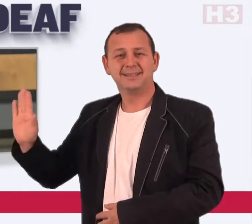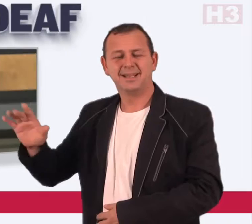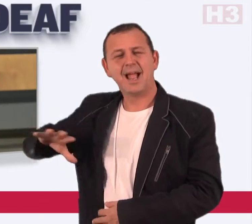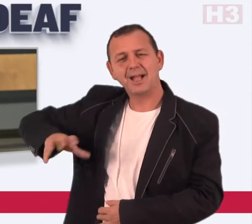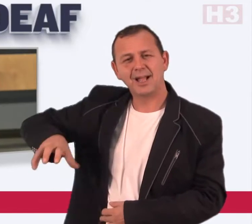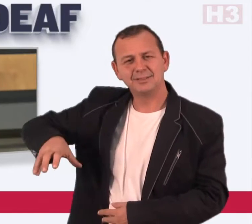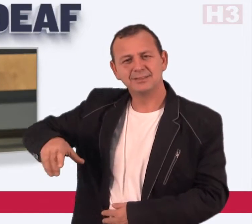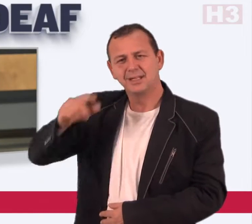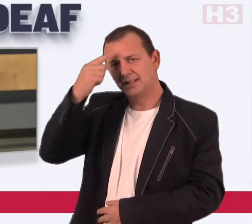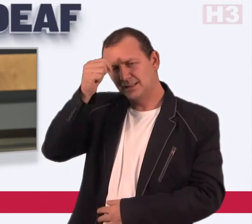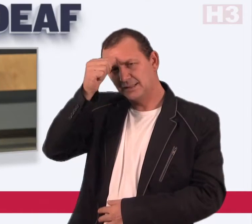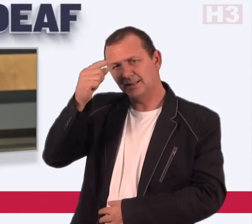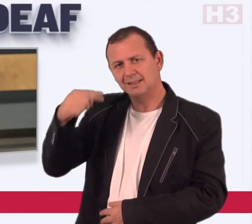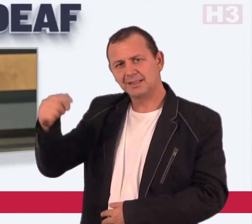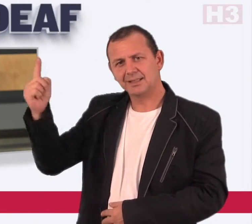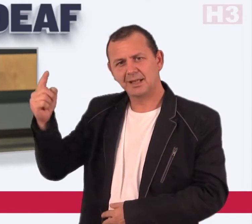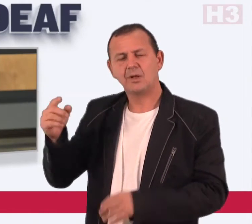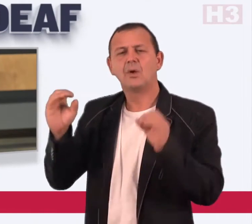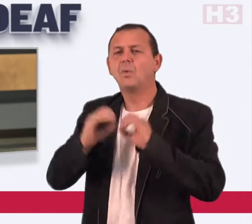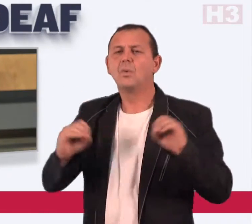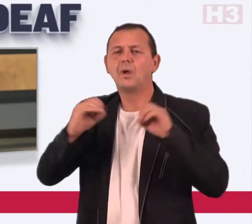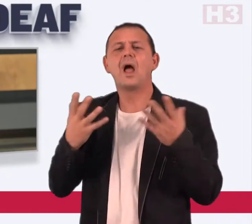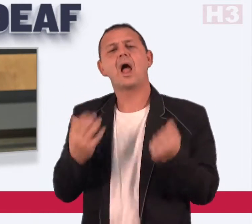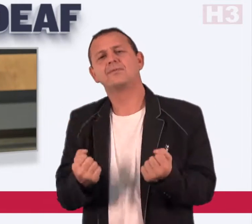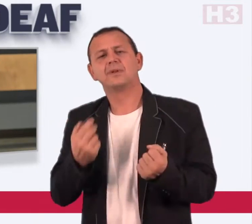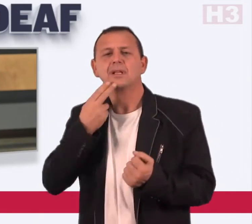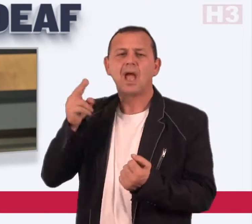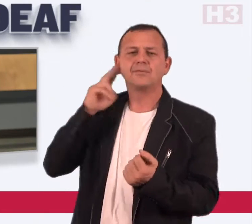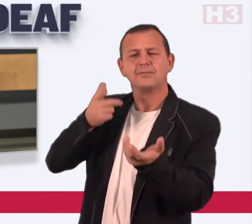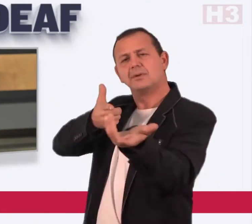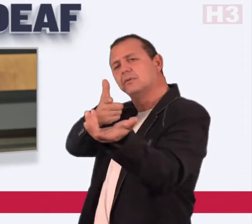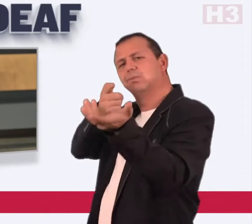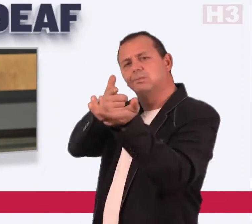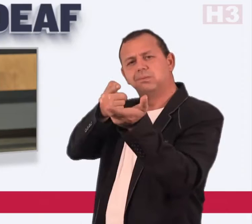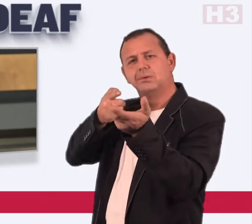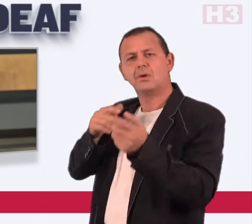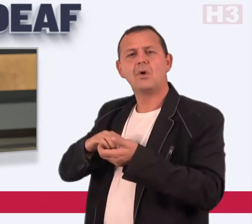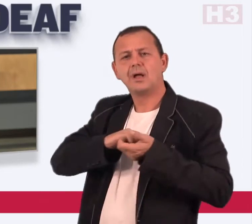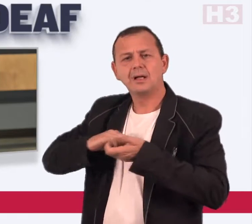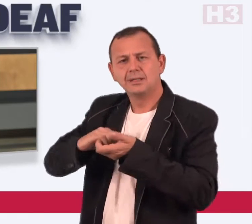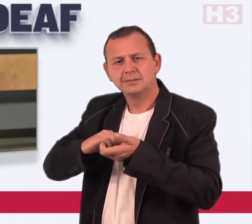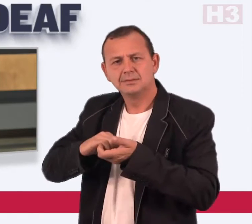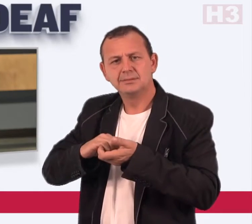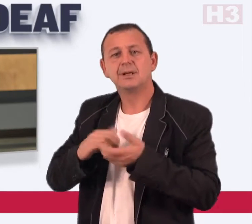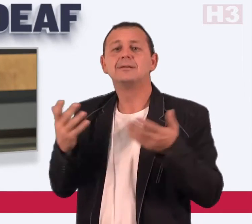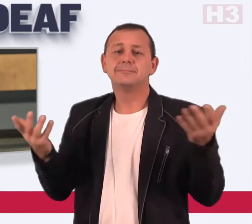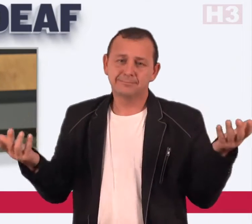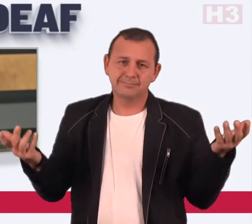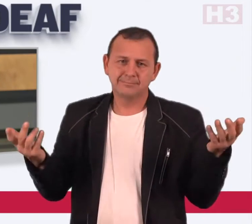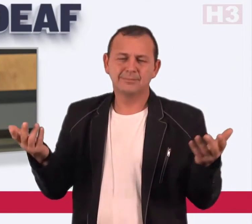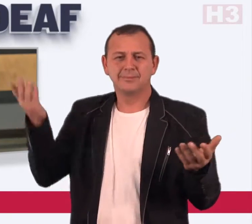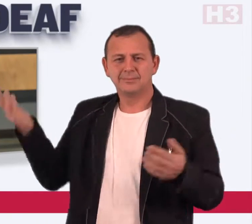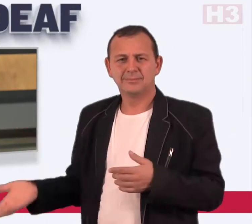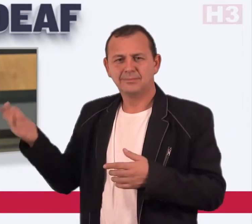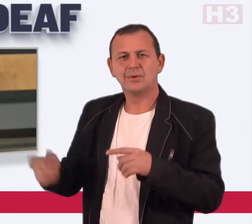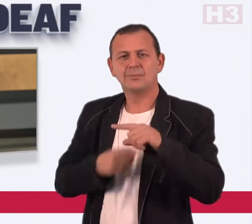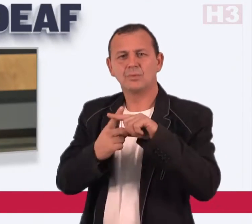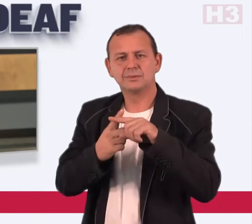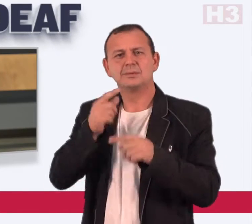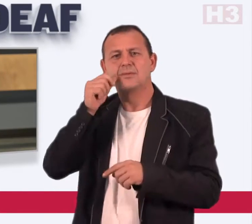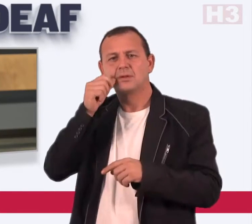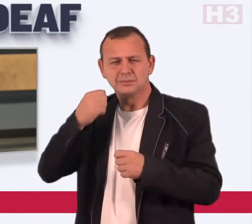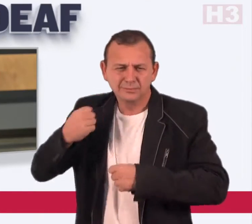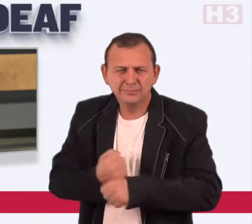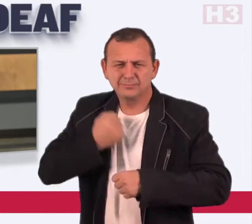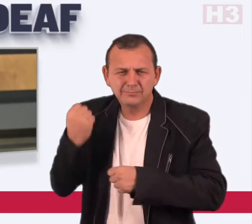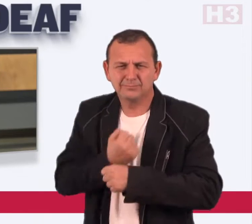Priyesha’s country had no Deaf Shooting organization